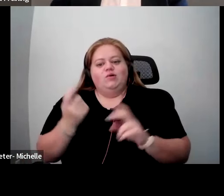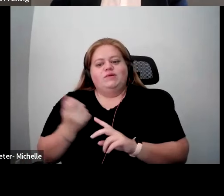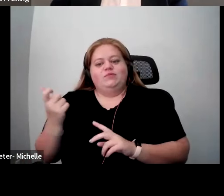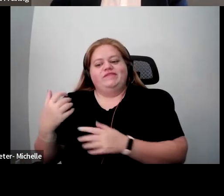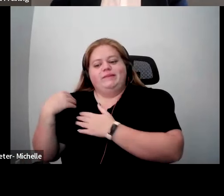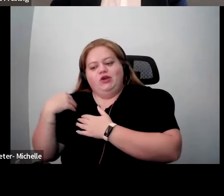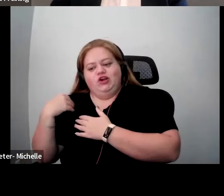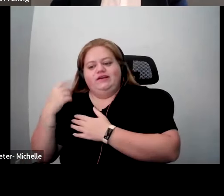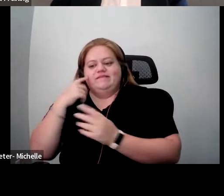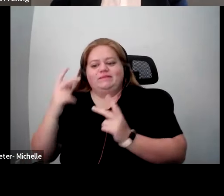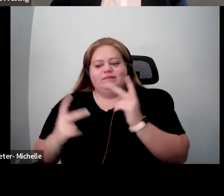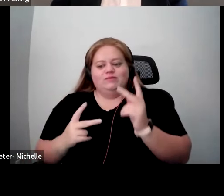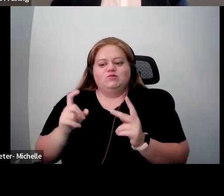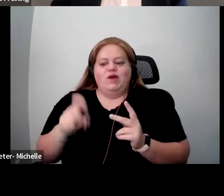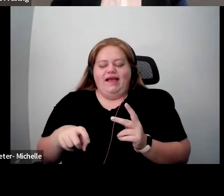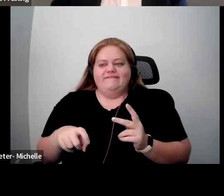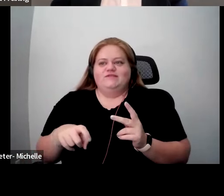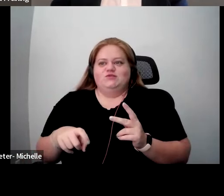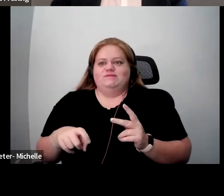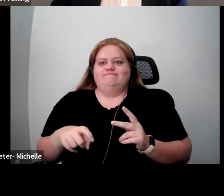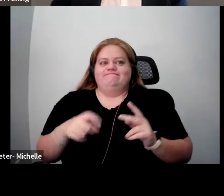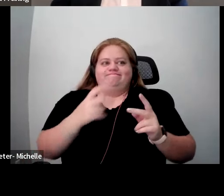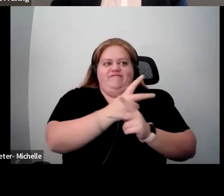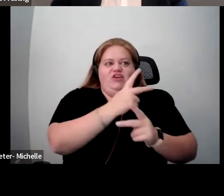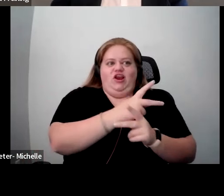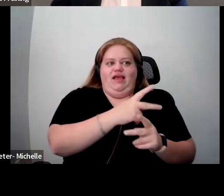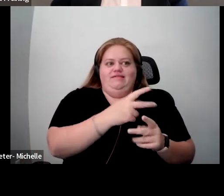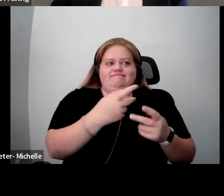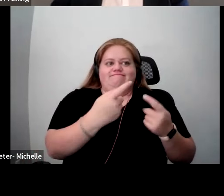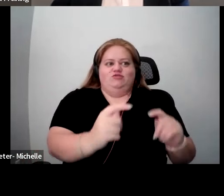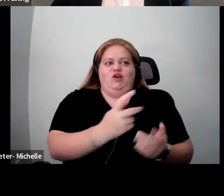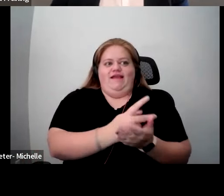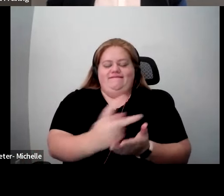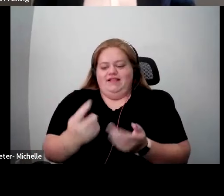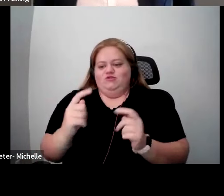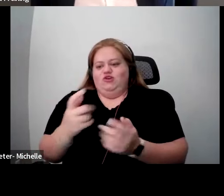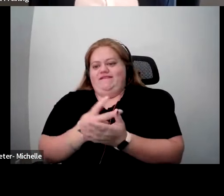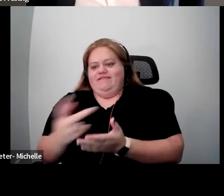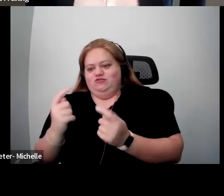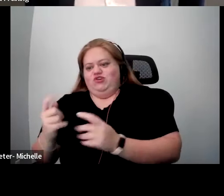to have to jump through so many hoops to get something done. It's amazing how much a blind person